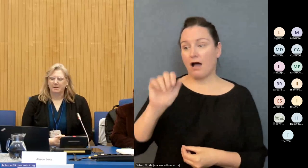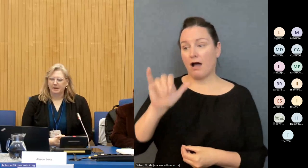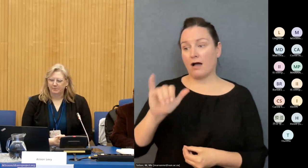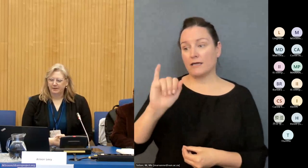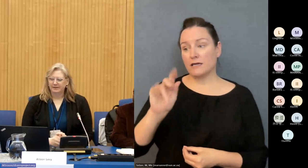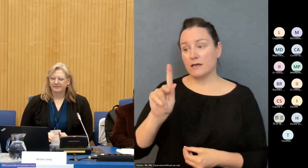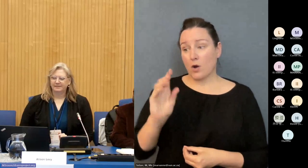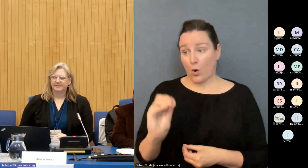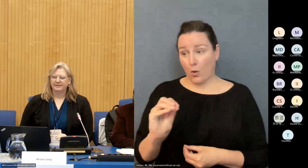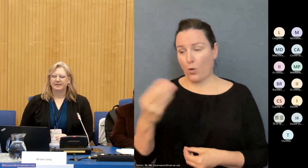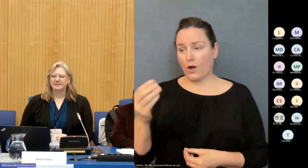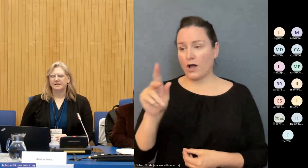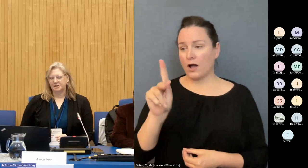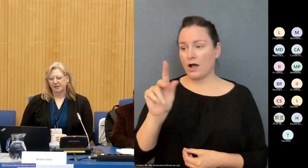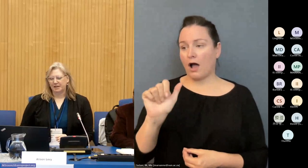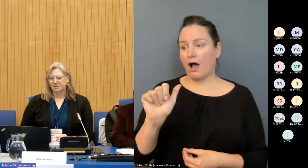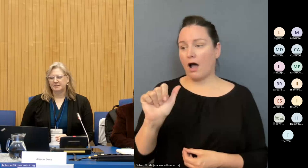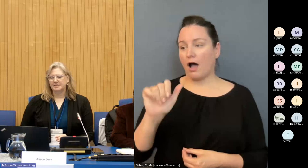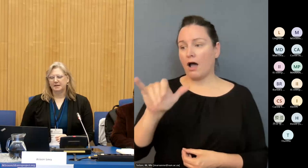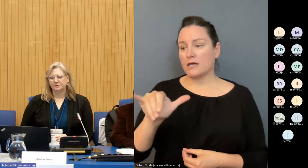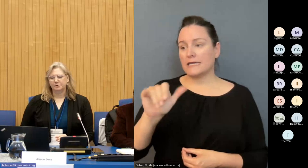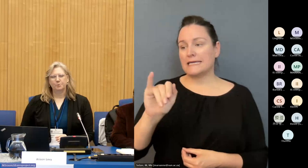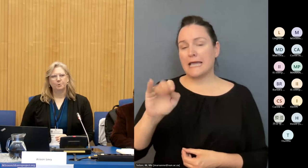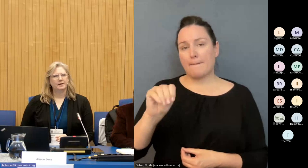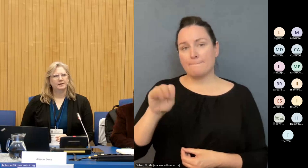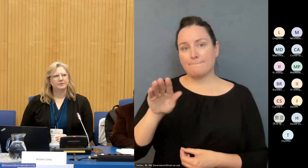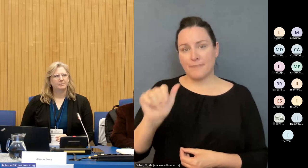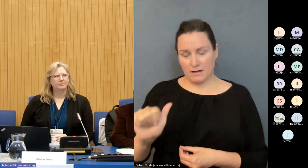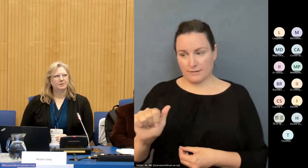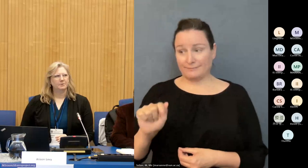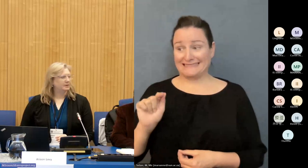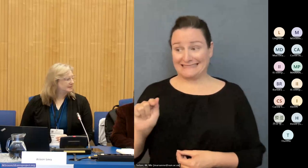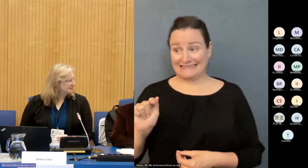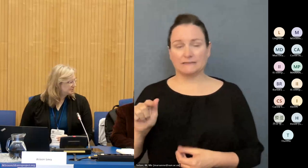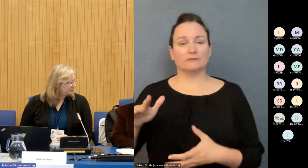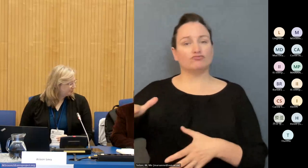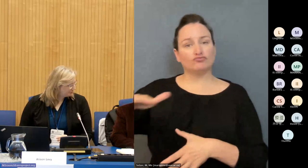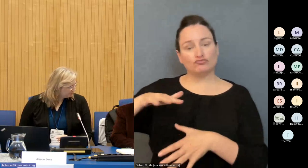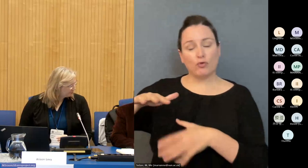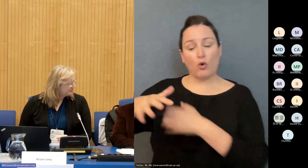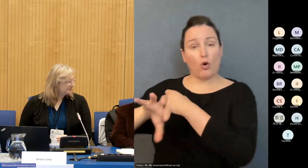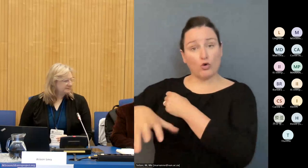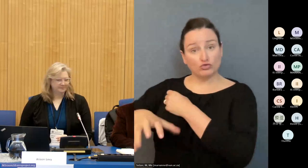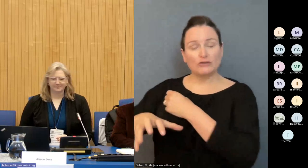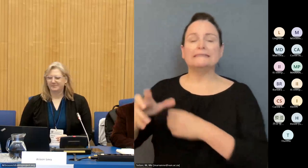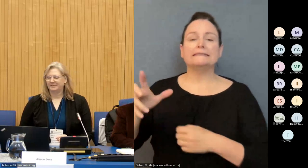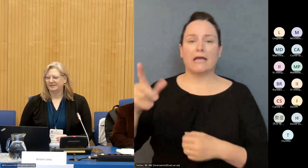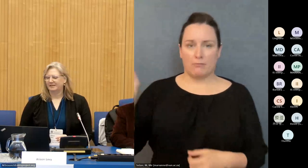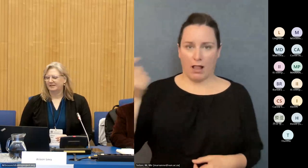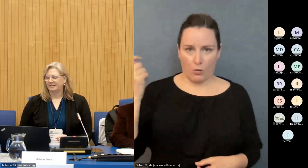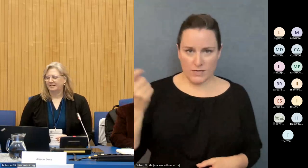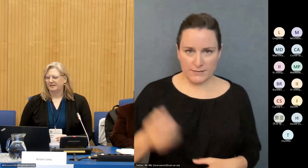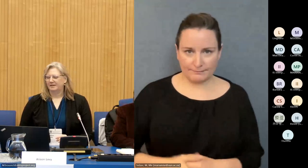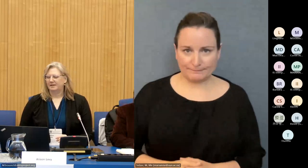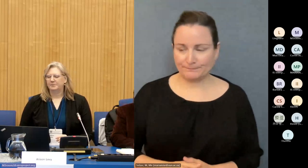Malawi. He is an education technical coordinator with an organisation called world vision. He will